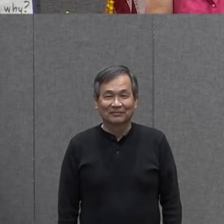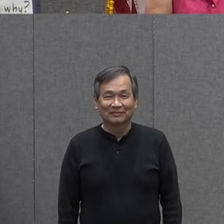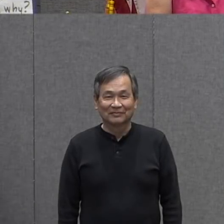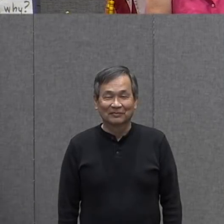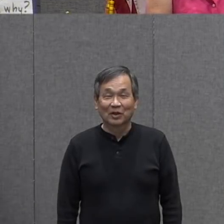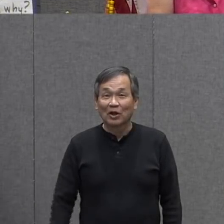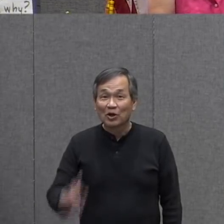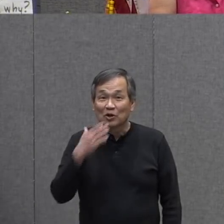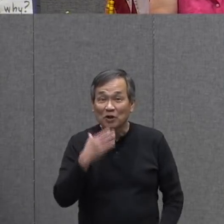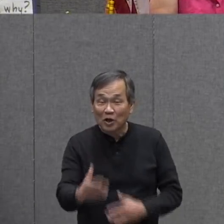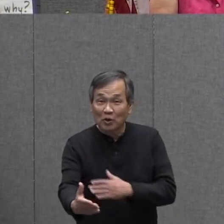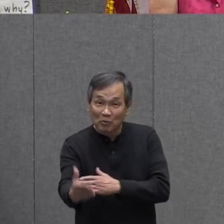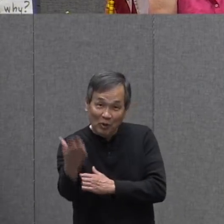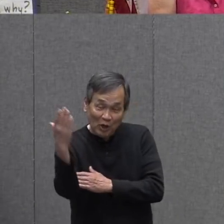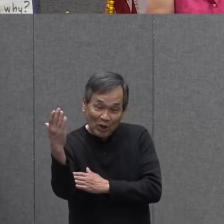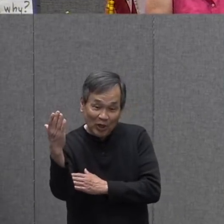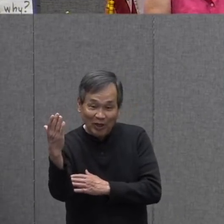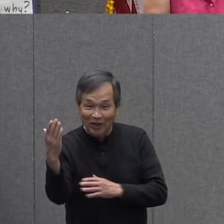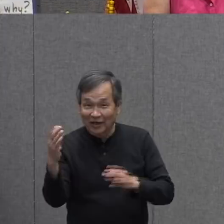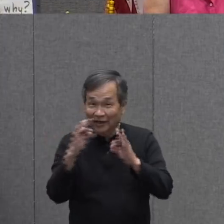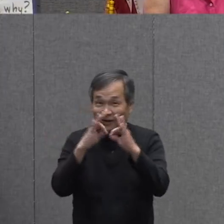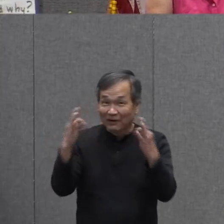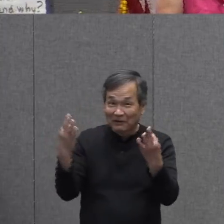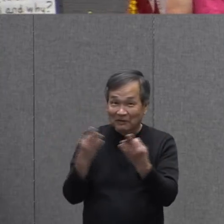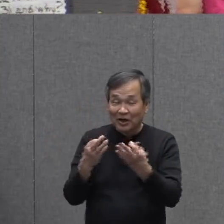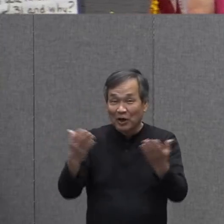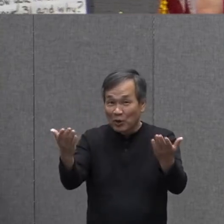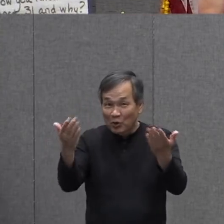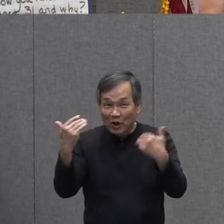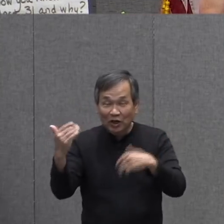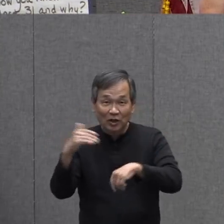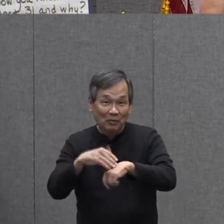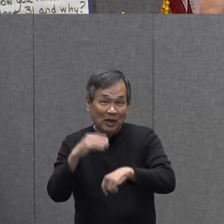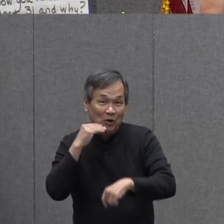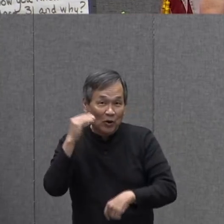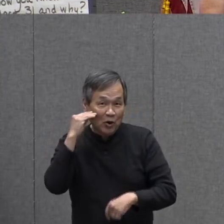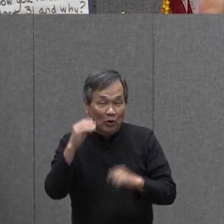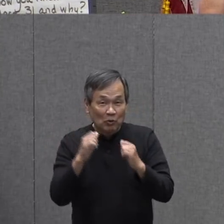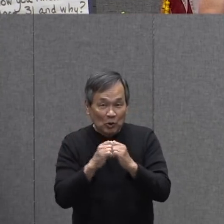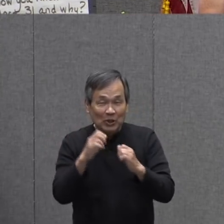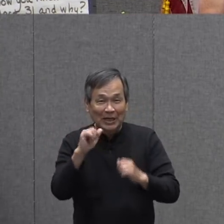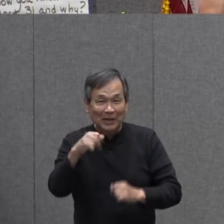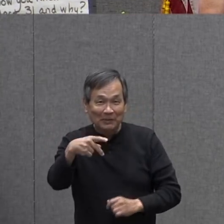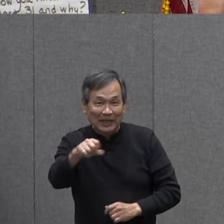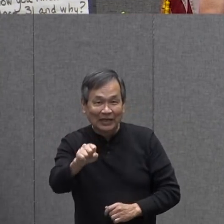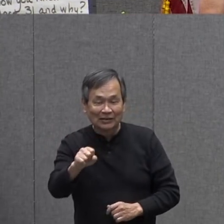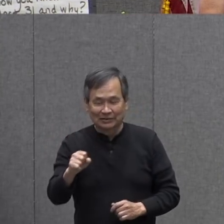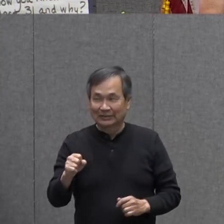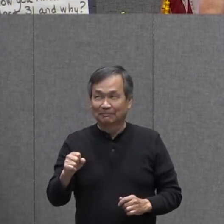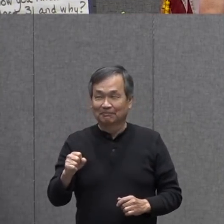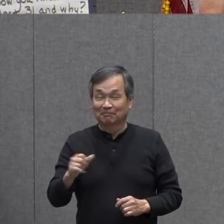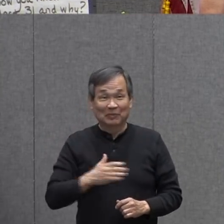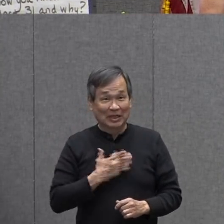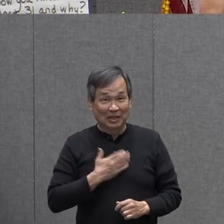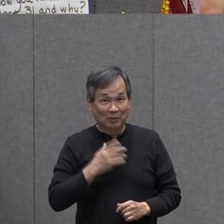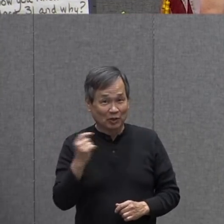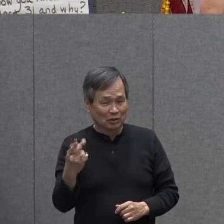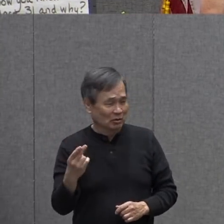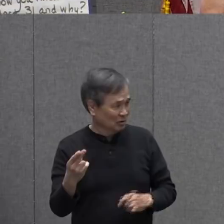Good morning kiddos and families. And welcome to @Home with APS. Happy Thursday, is it Thursday today?